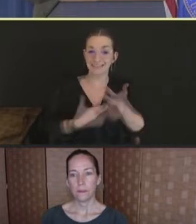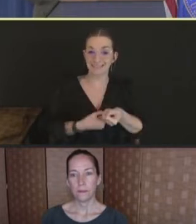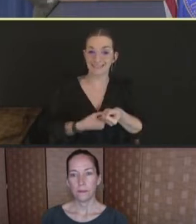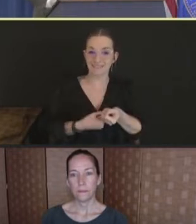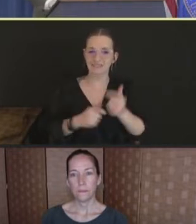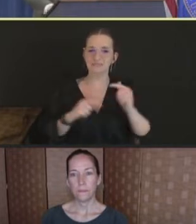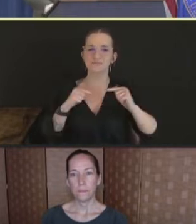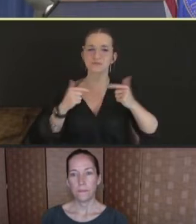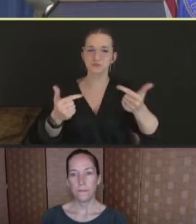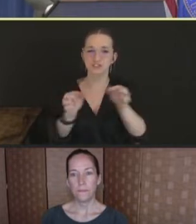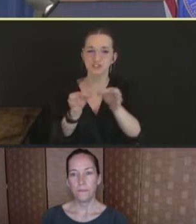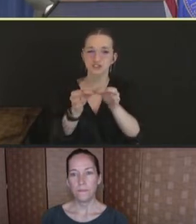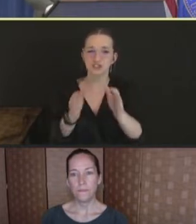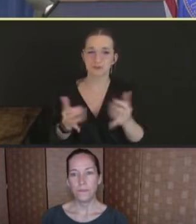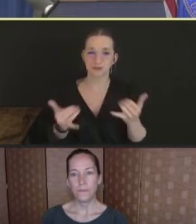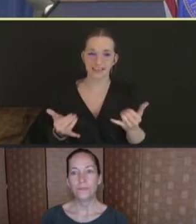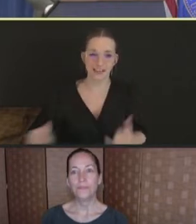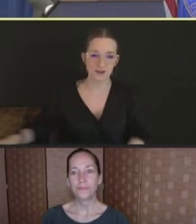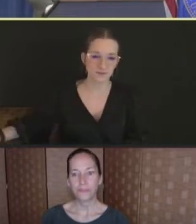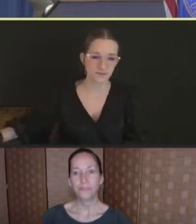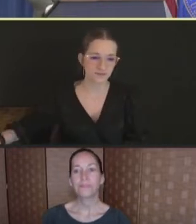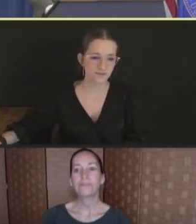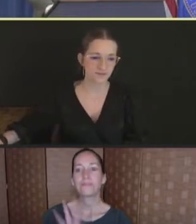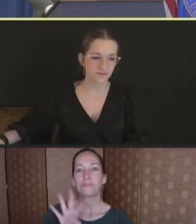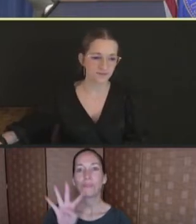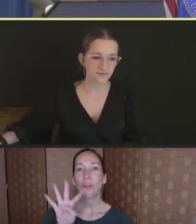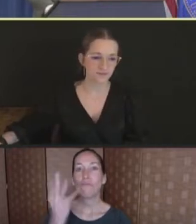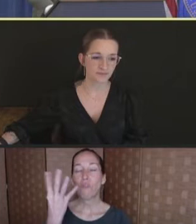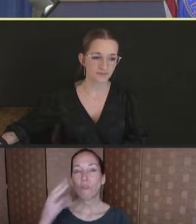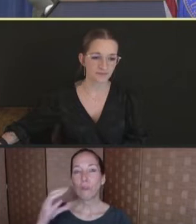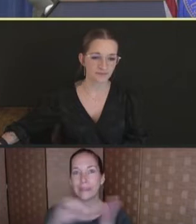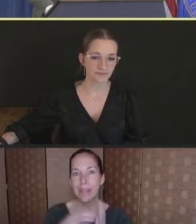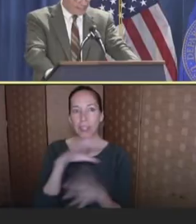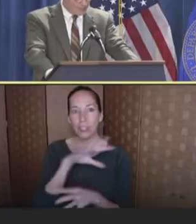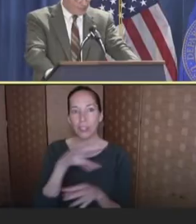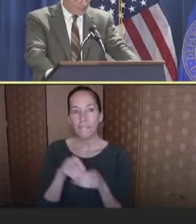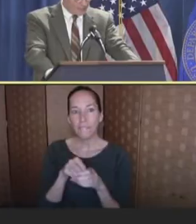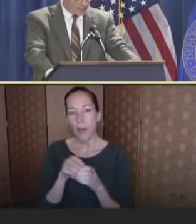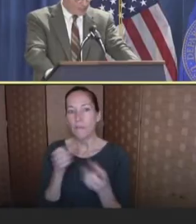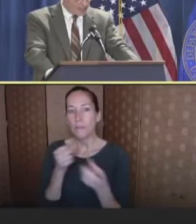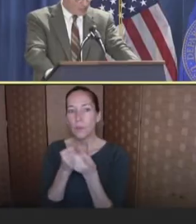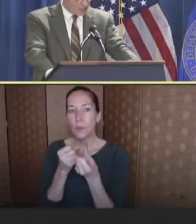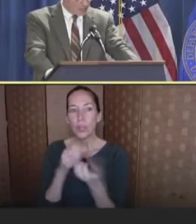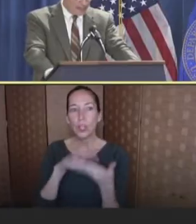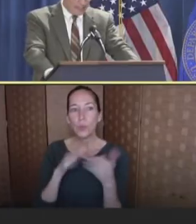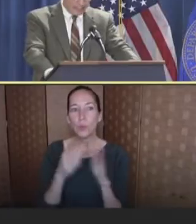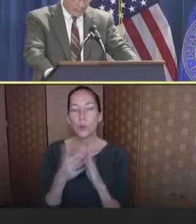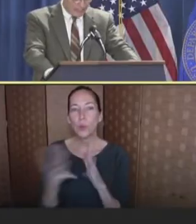Our fourth section involves fostering community engagement and education.